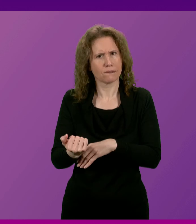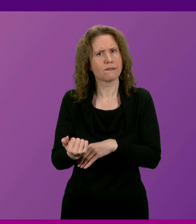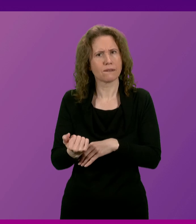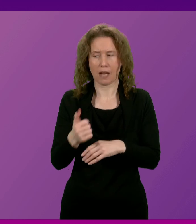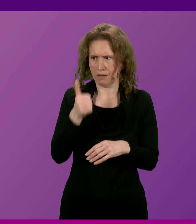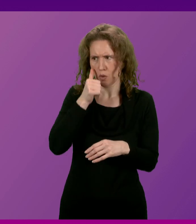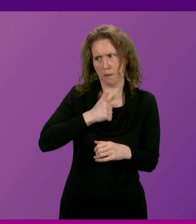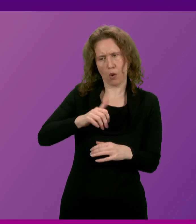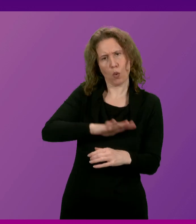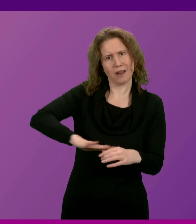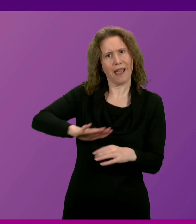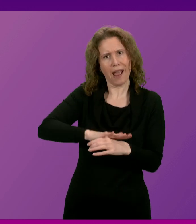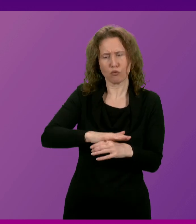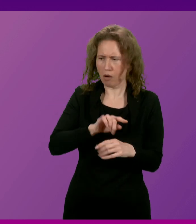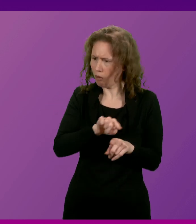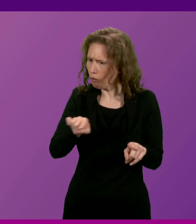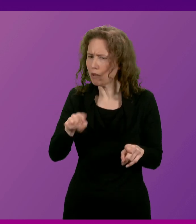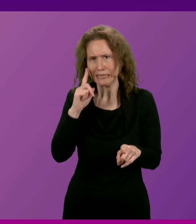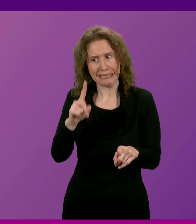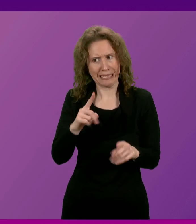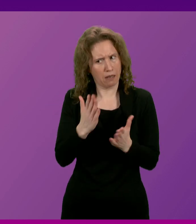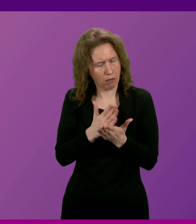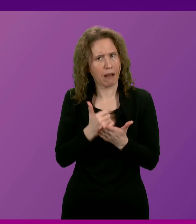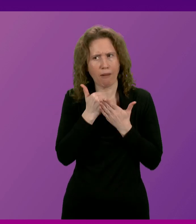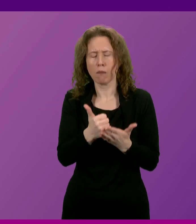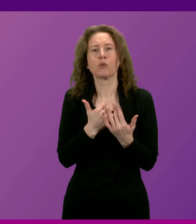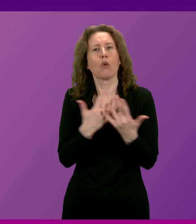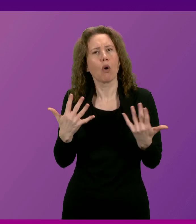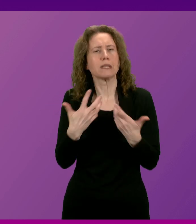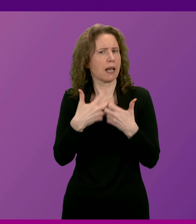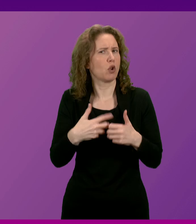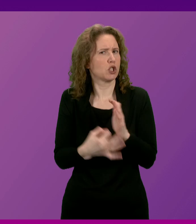my constituency case load the difference that those technologies make. Obviously,